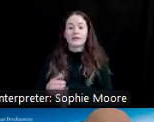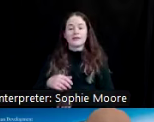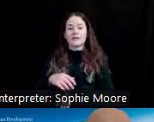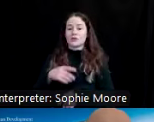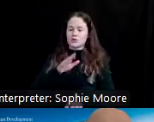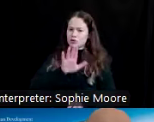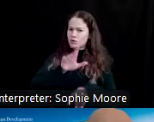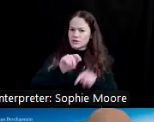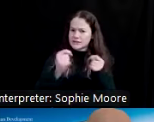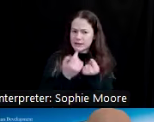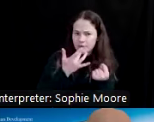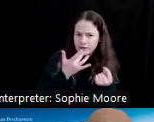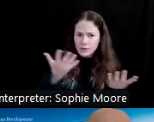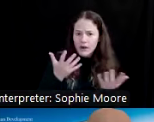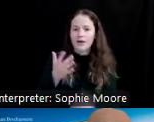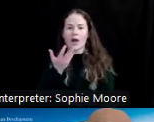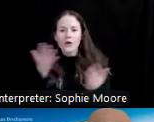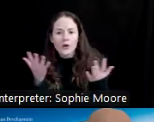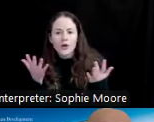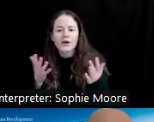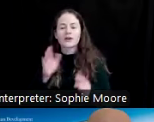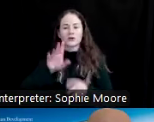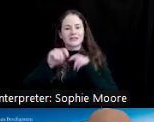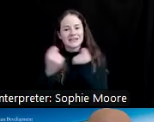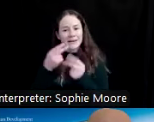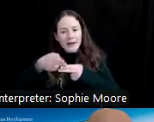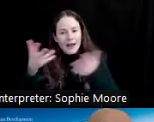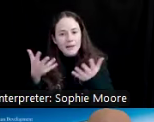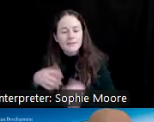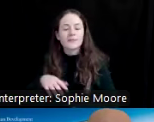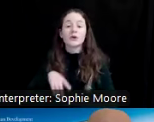you guys want to wear? What's your team name? Um, who do you want to partner with today? are there any drills that